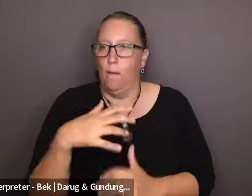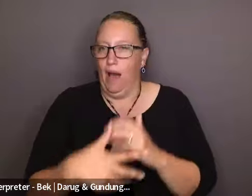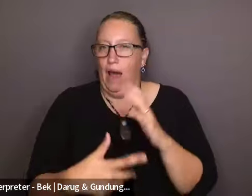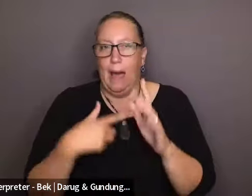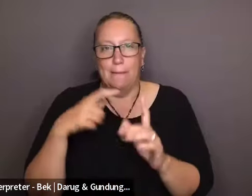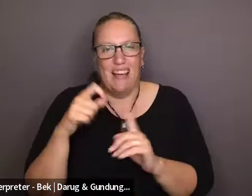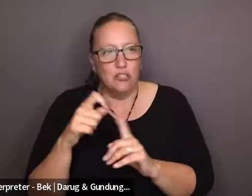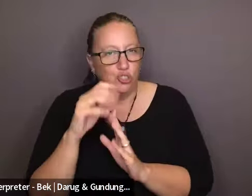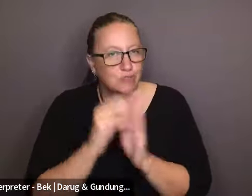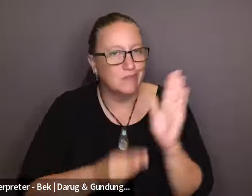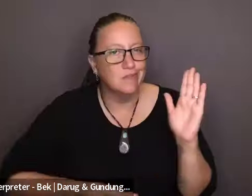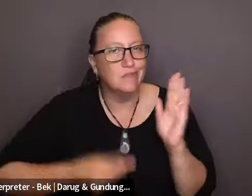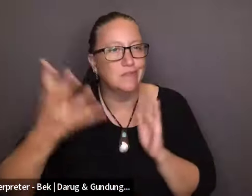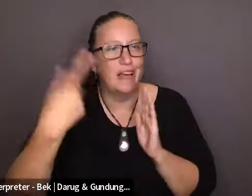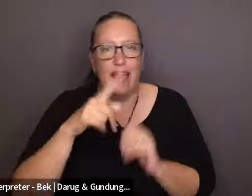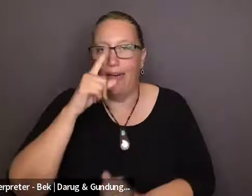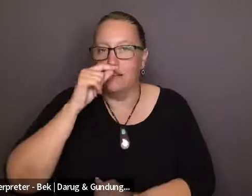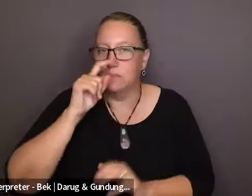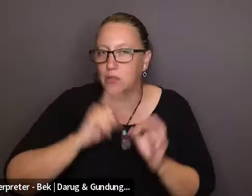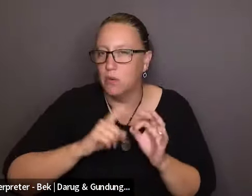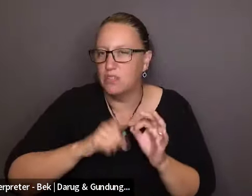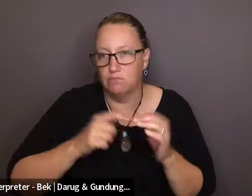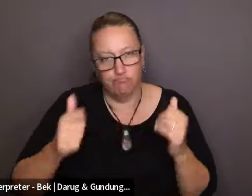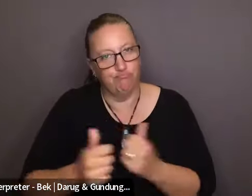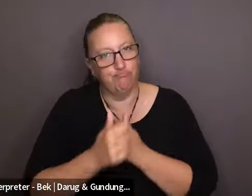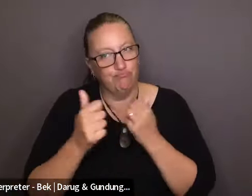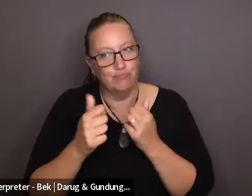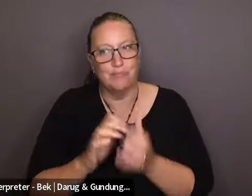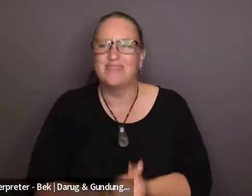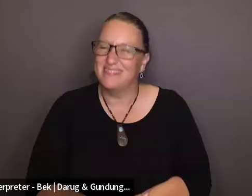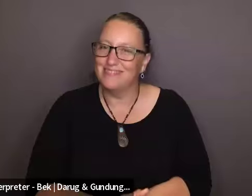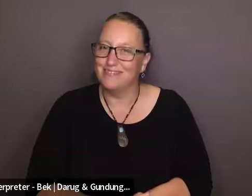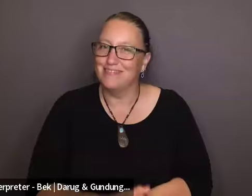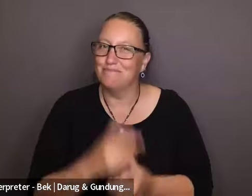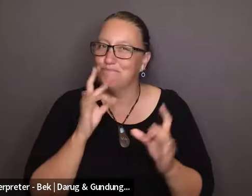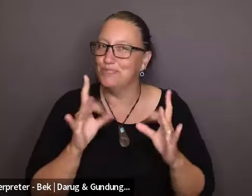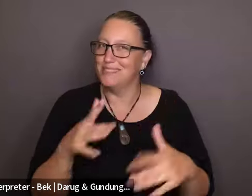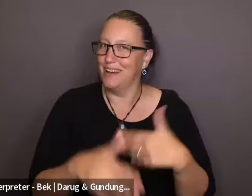dedicated Q&A sessions, which are intended to go into much more detail about applications and eligibility